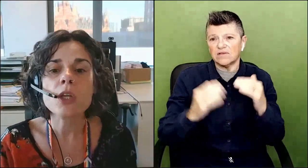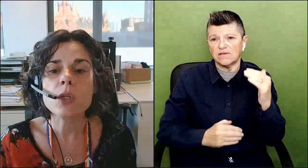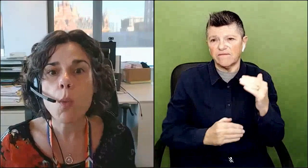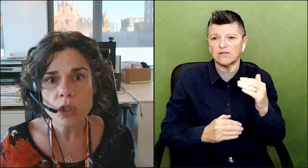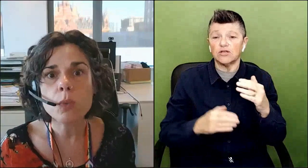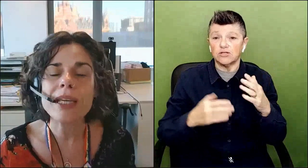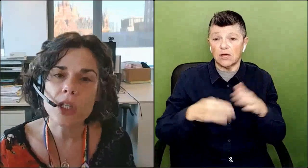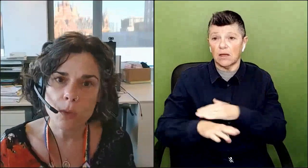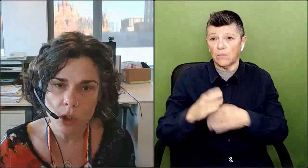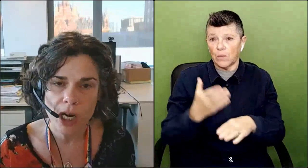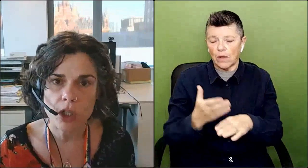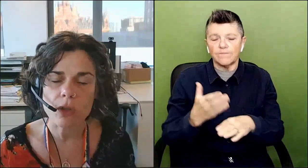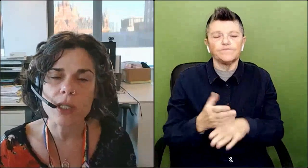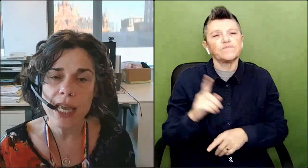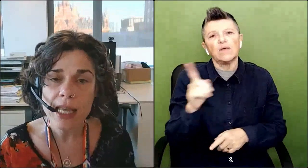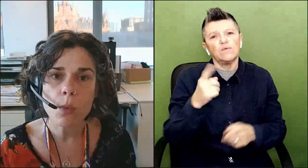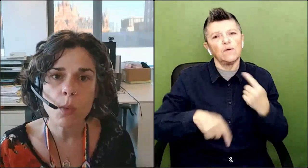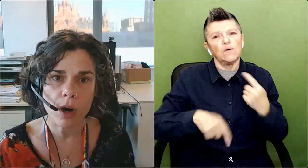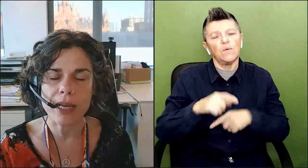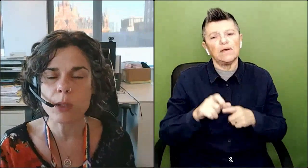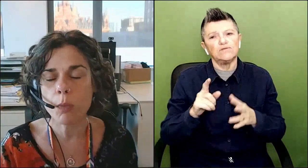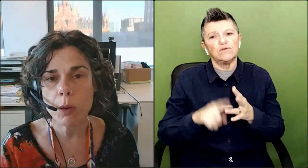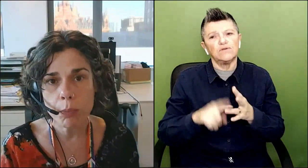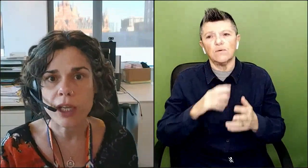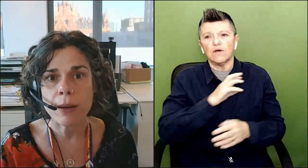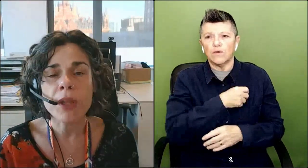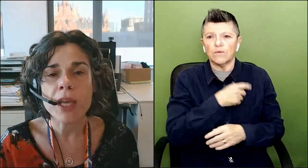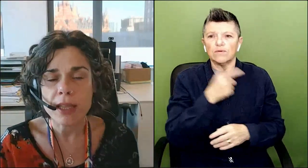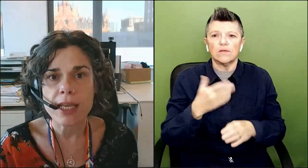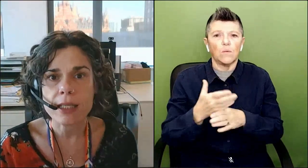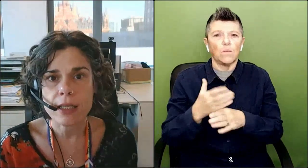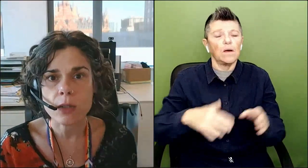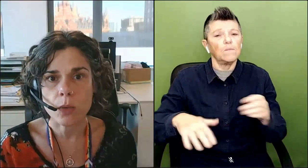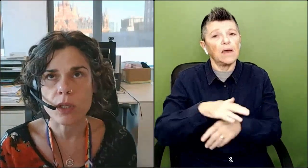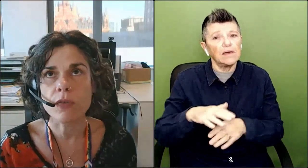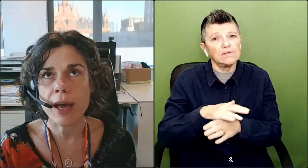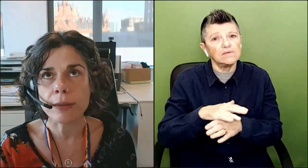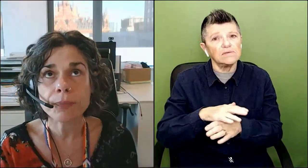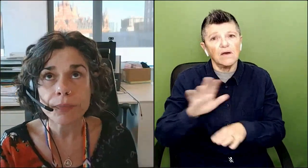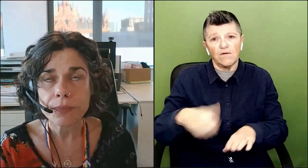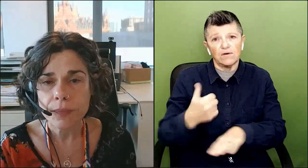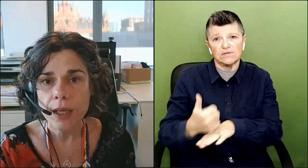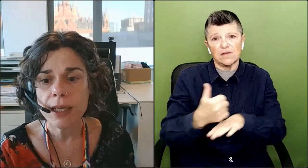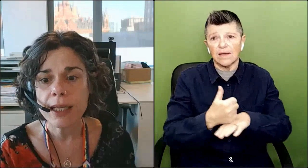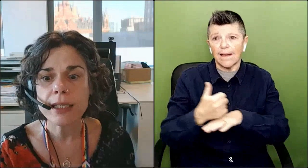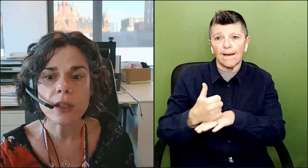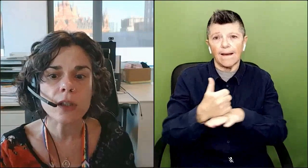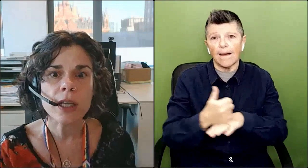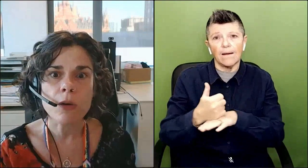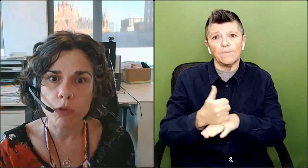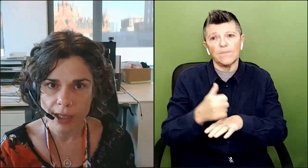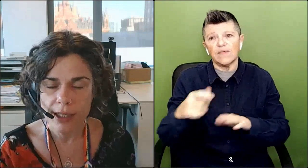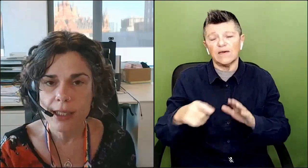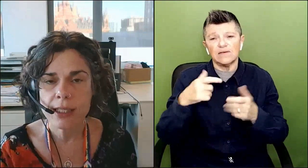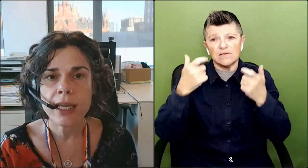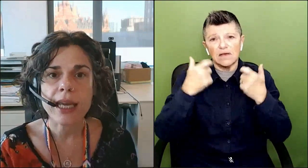So what do we do as trade unions in the workplace when we're putting these sorts of league rights